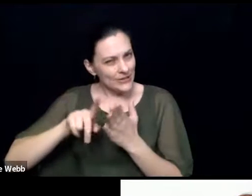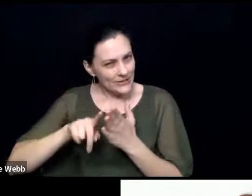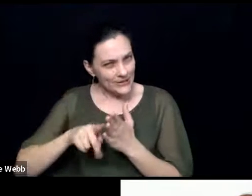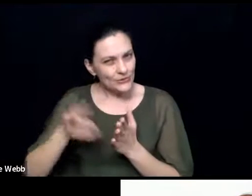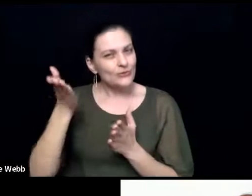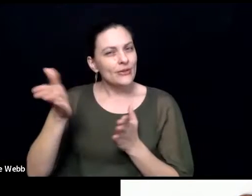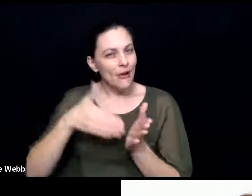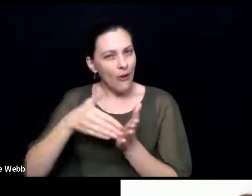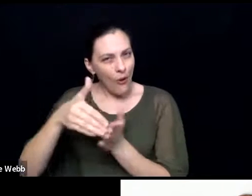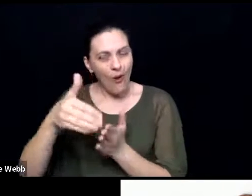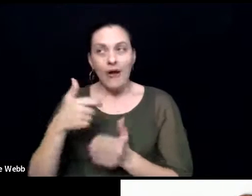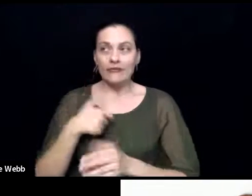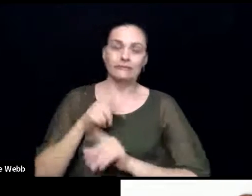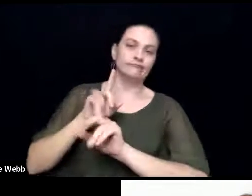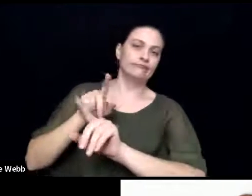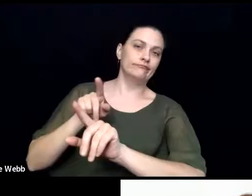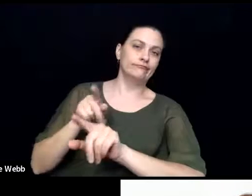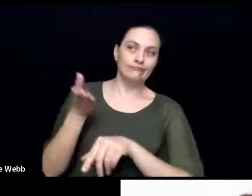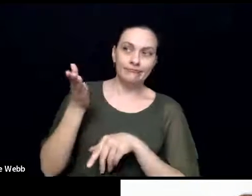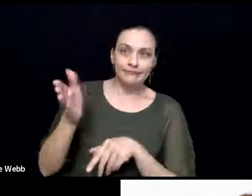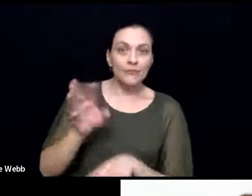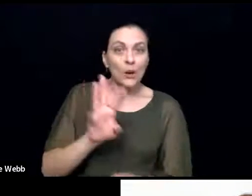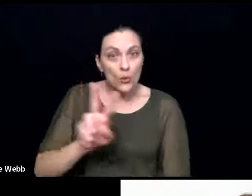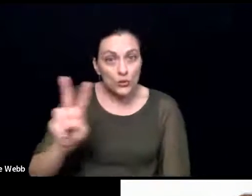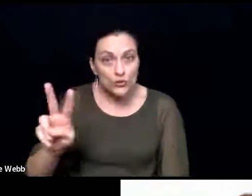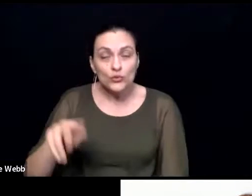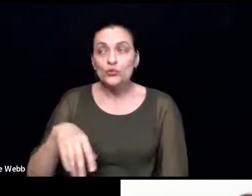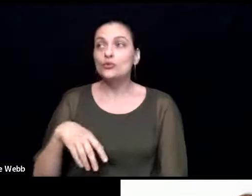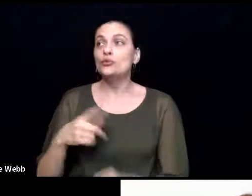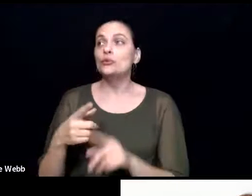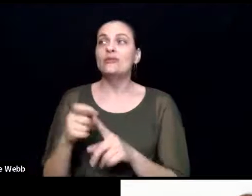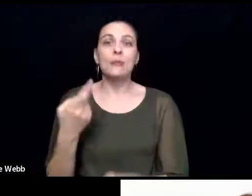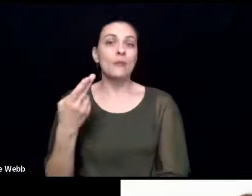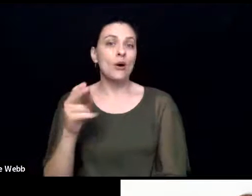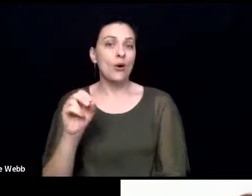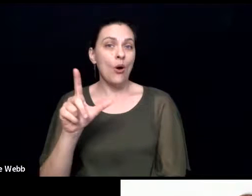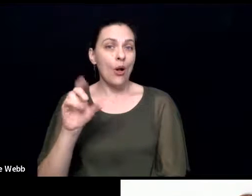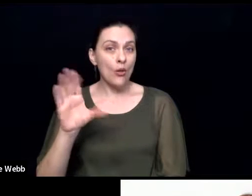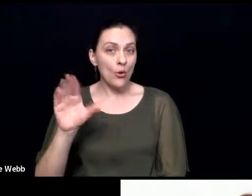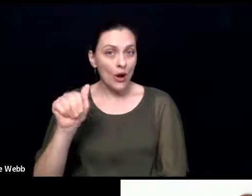World War II and the Holocaust and visiting the Holocaust museum in Washington, D.C. even.